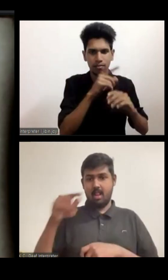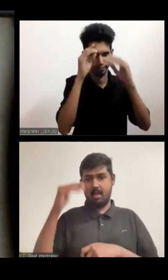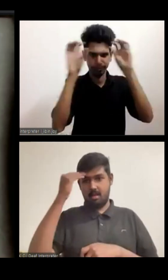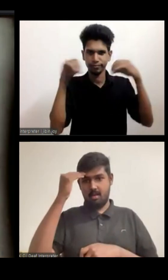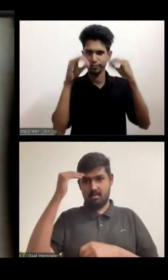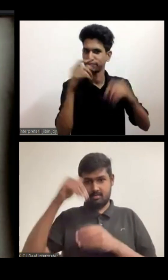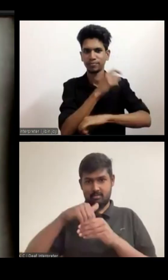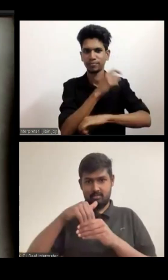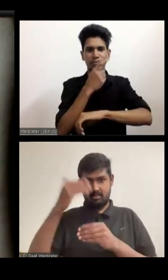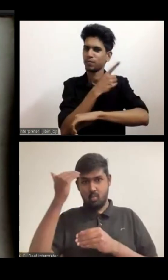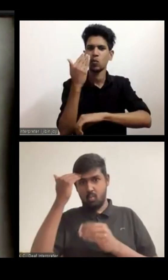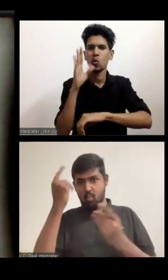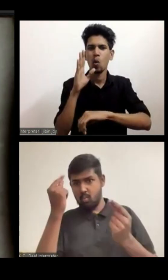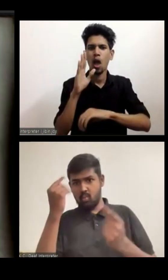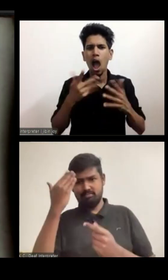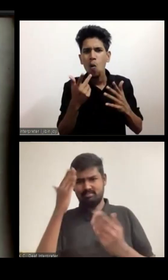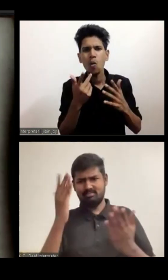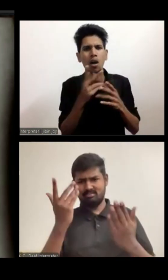I don't think it is going to be a true business case.